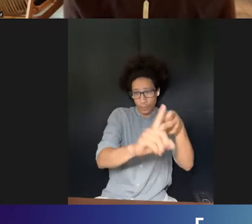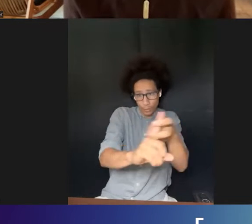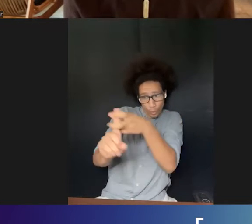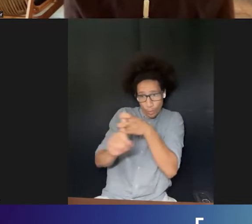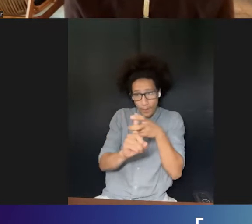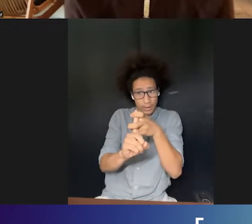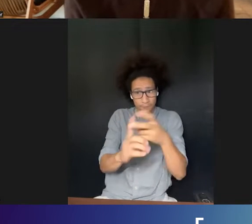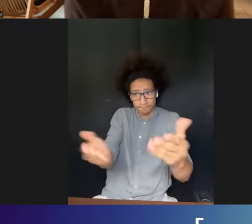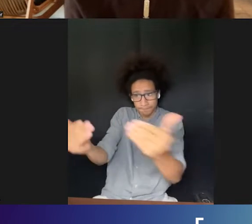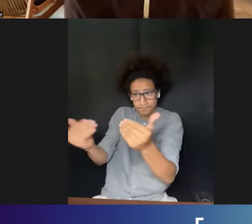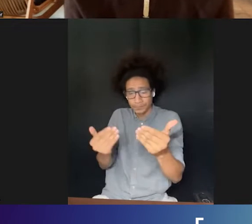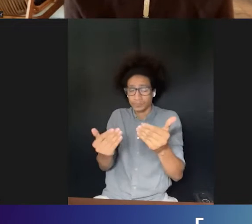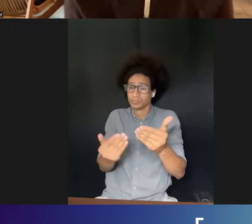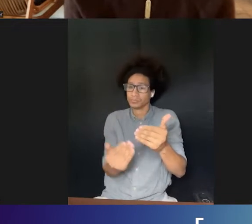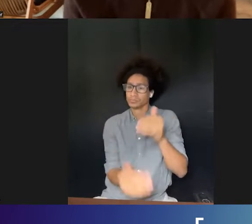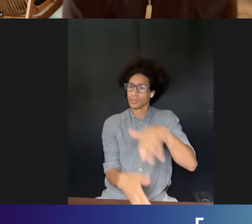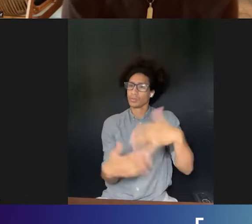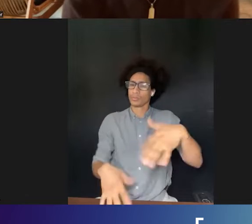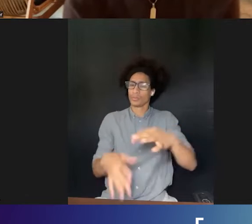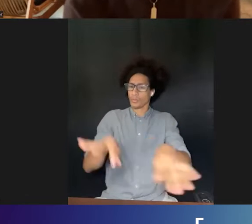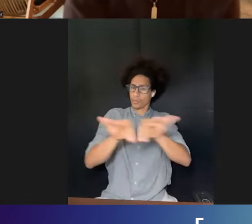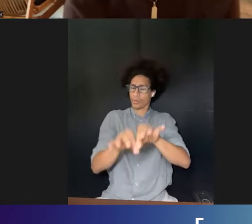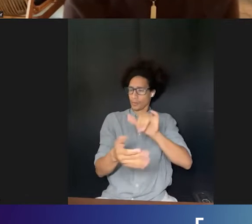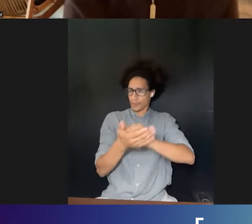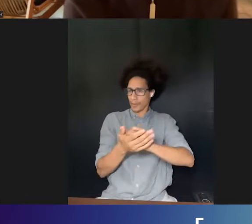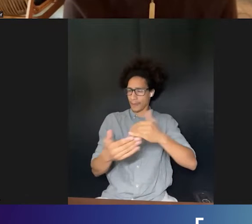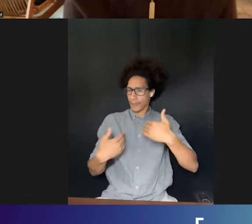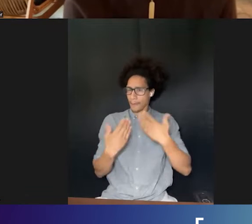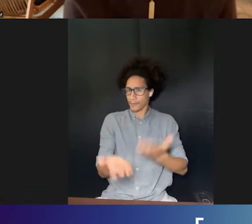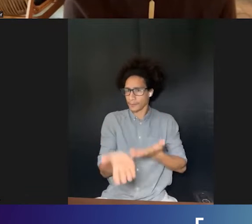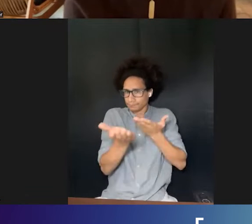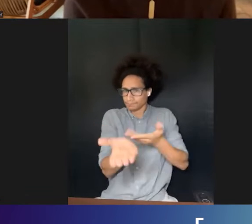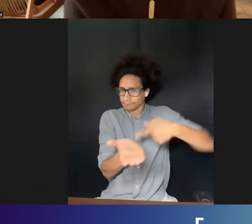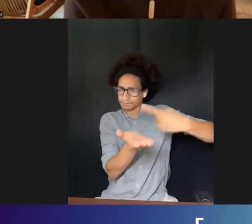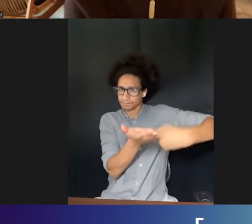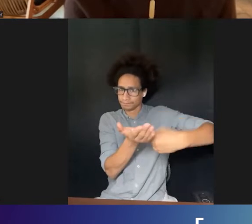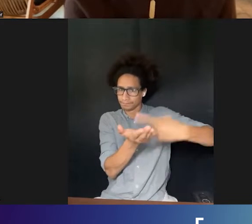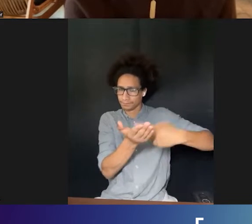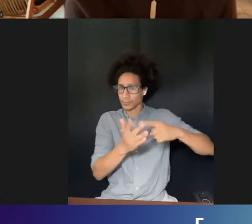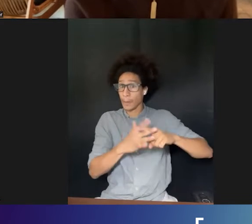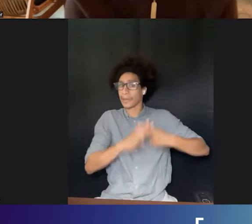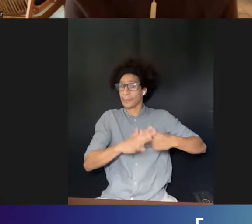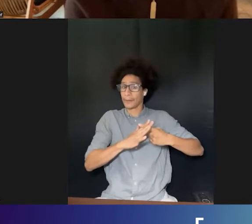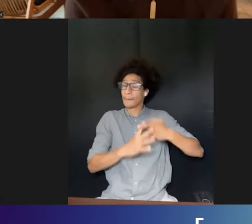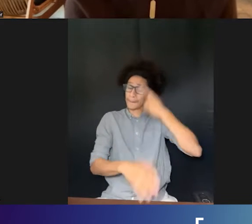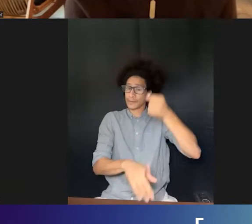you were saying here and about just the idea of having these conversations from the very beginning, because I do think it impacts the strategy you take as far as like